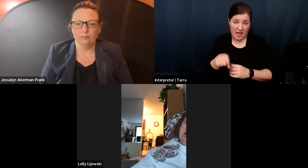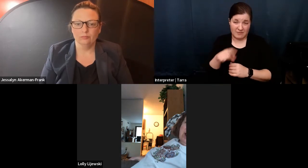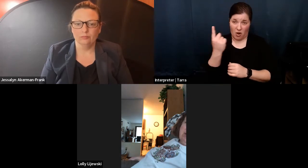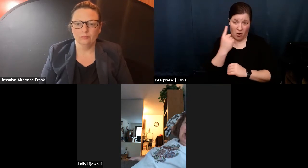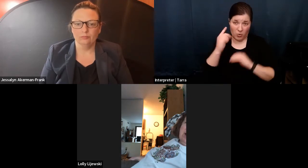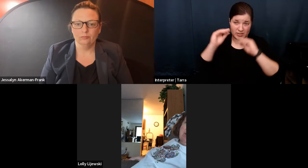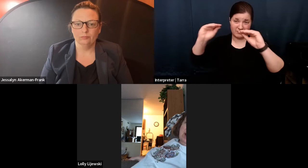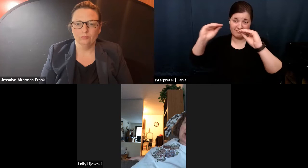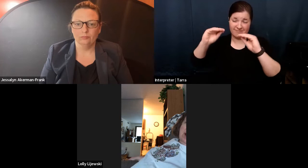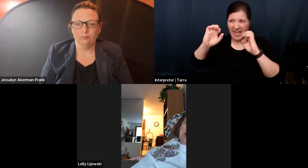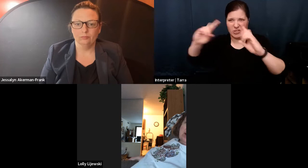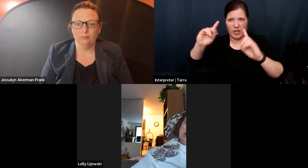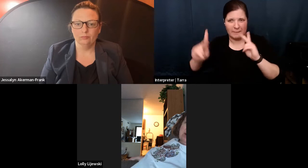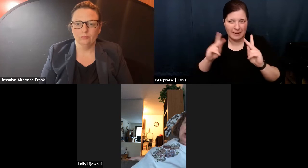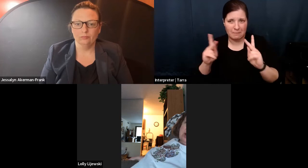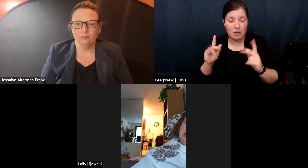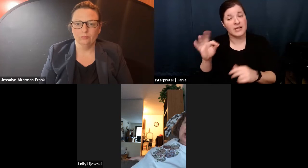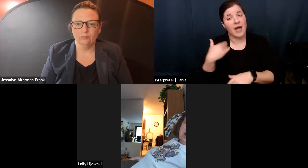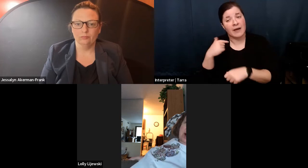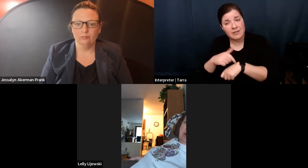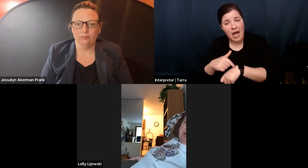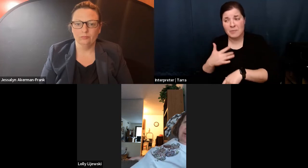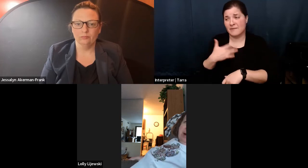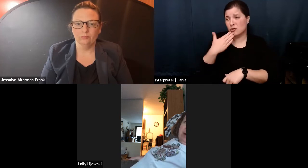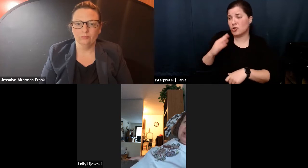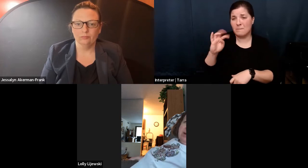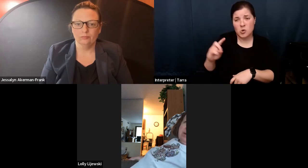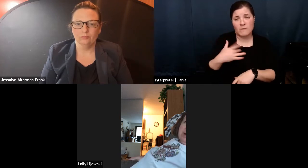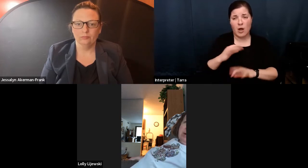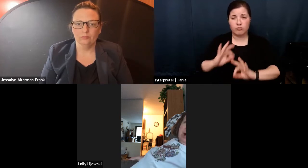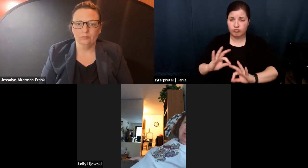I don't always feel that I have to be the educator.